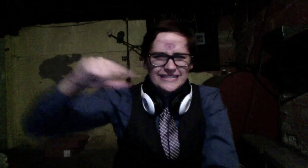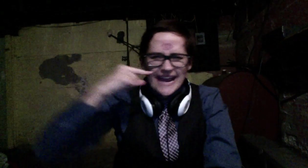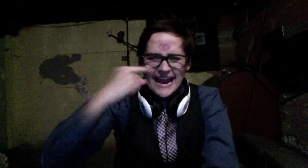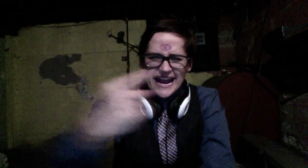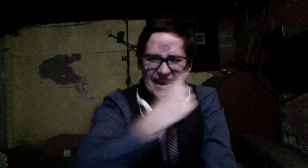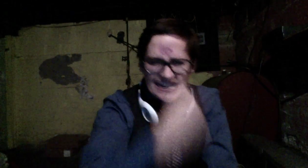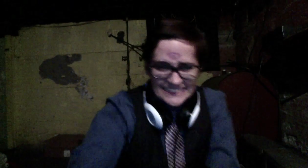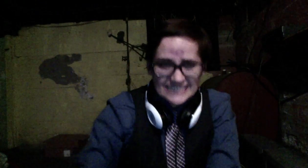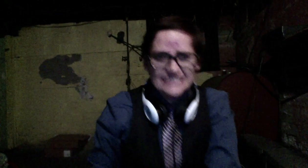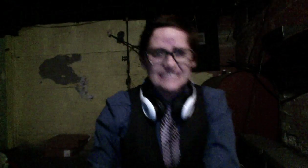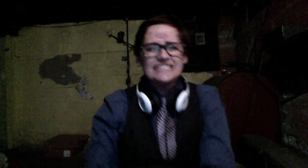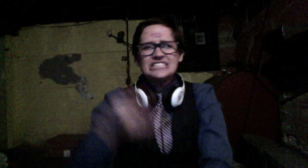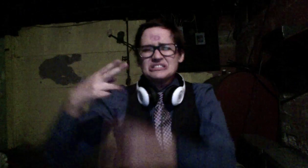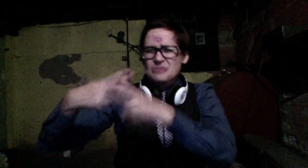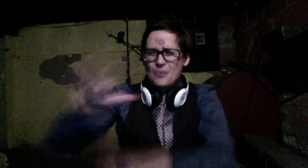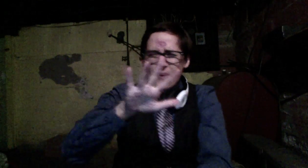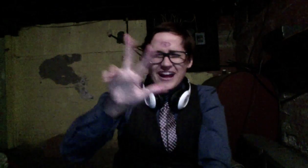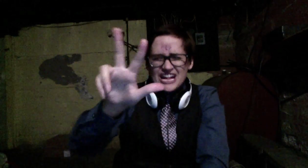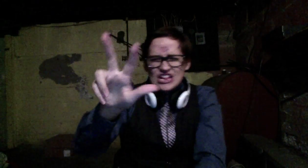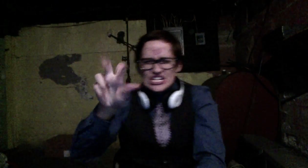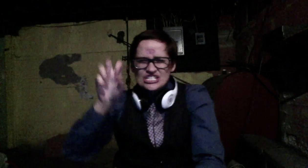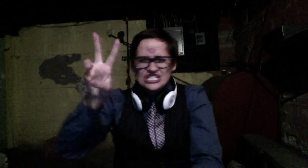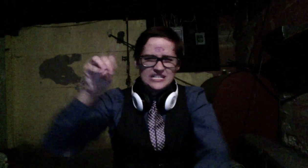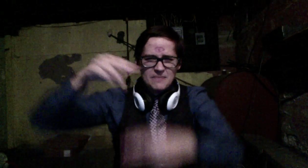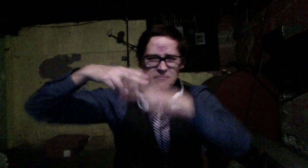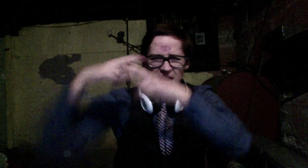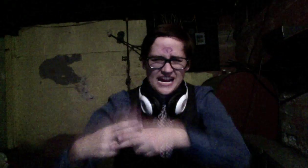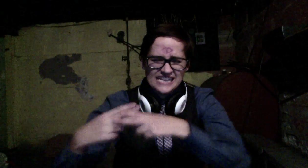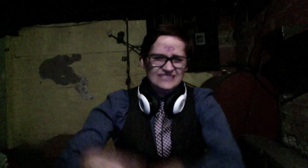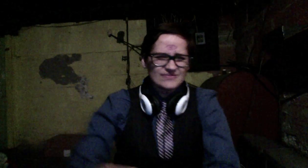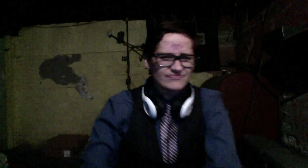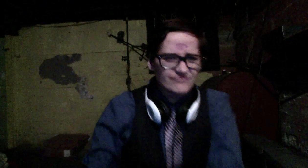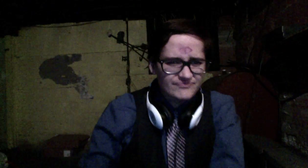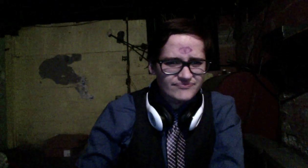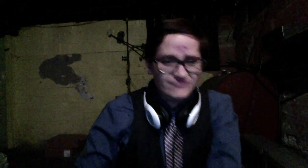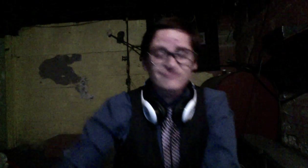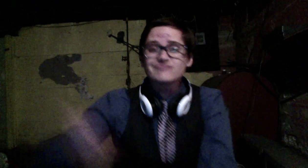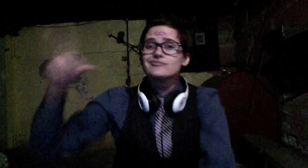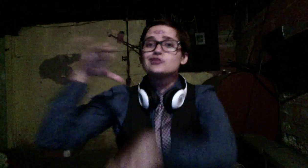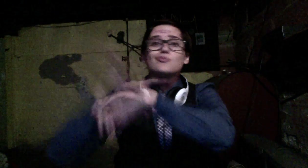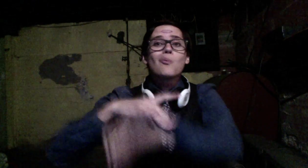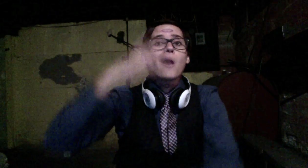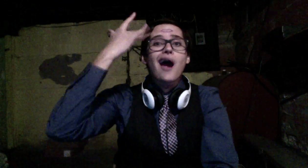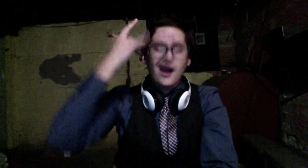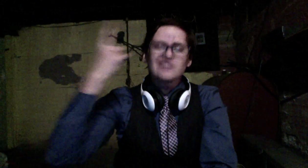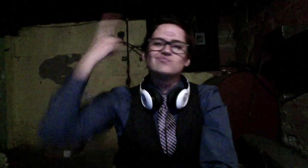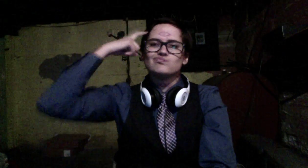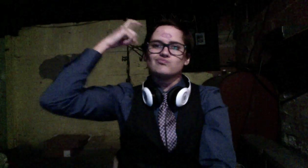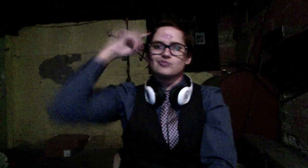AND GREEN EYE HE WEIGHT ABOUT 360 POUND HE ARREST WHY HE SUSPECT